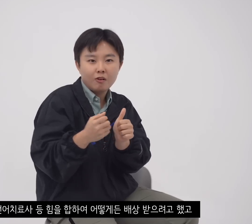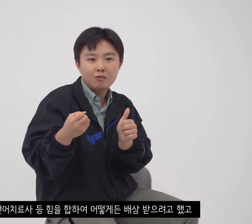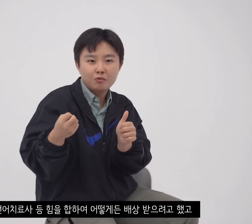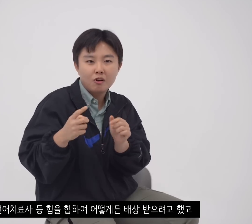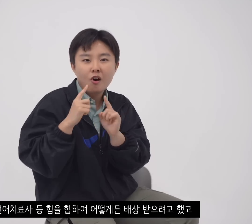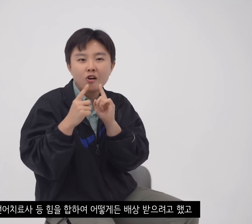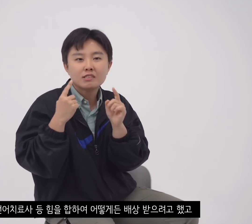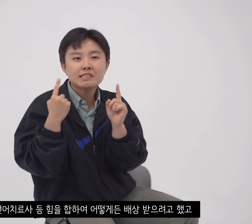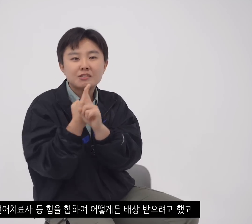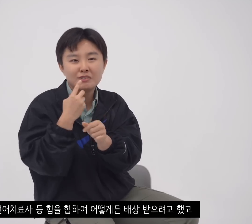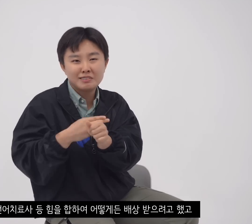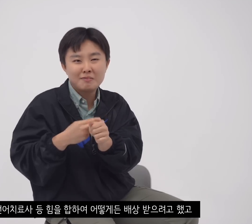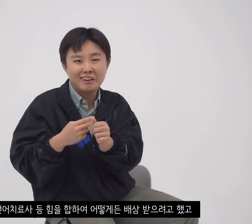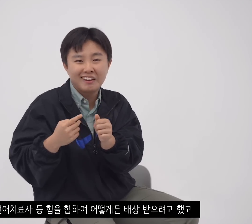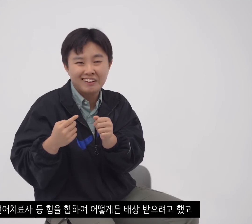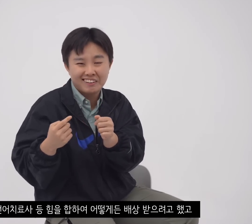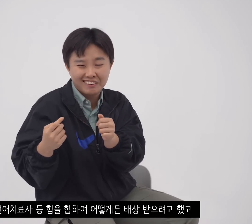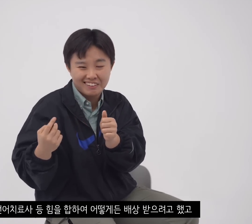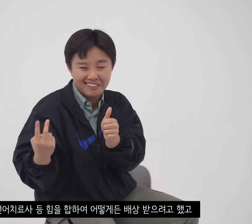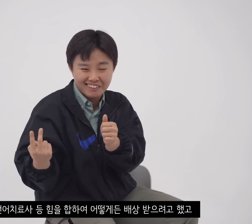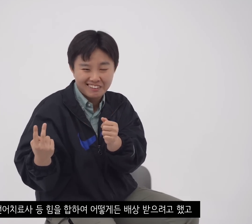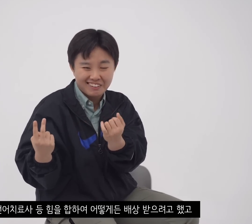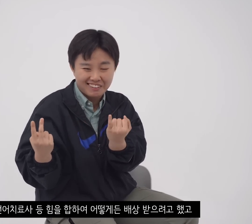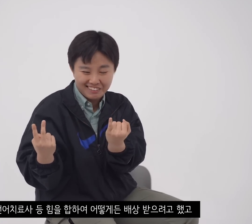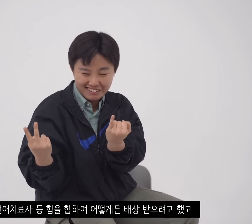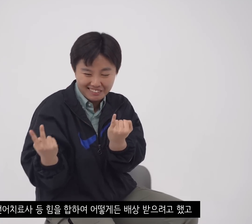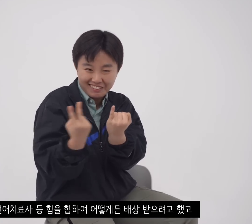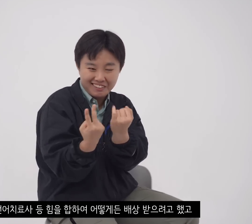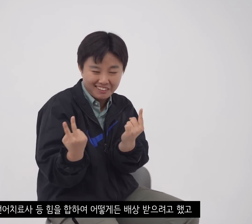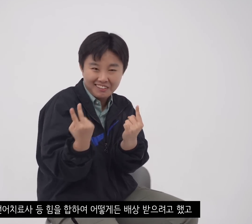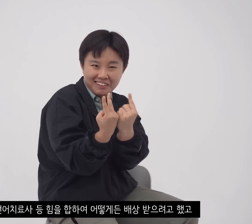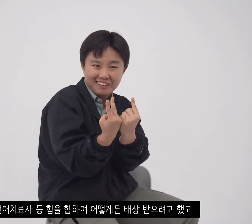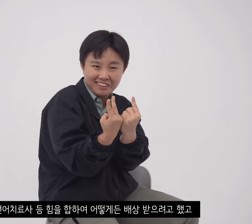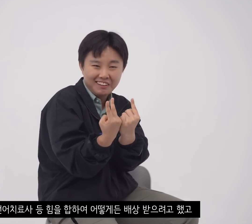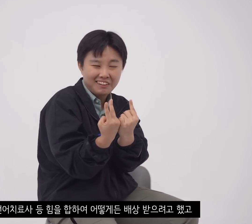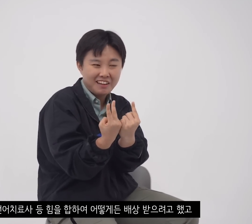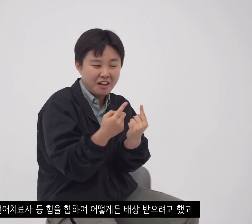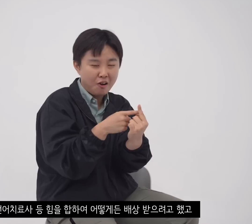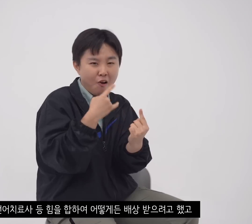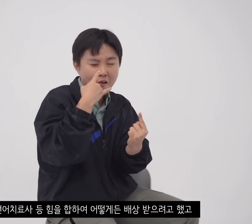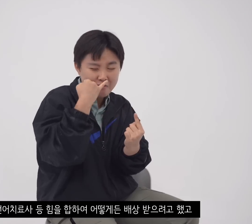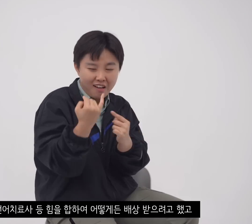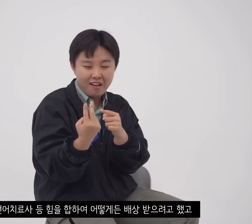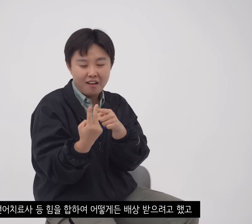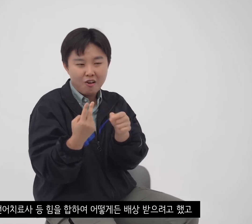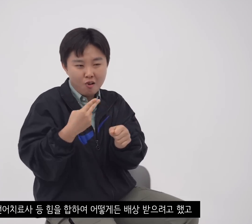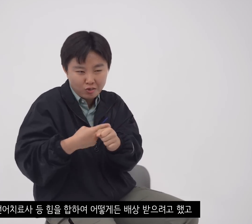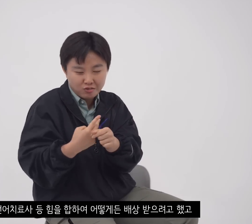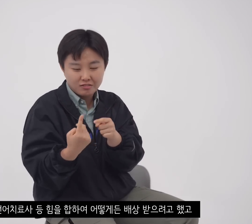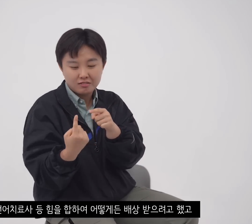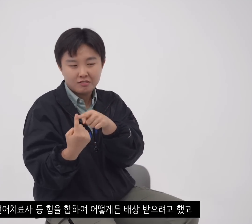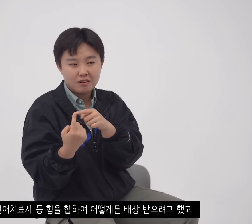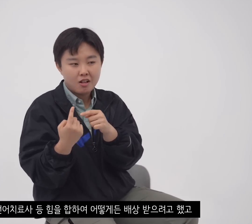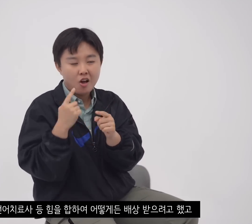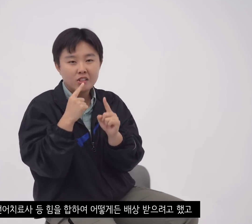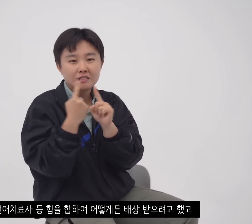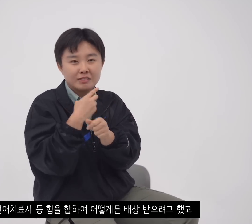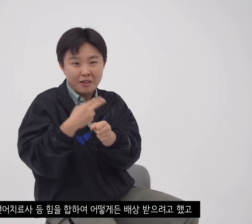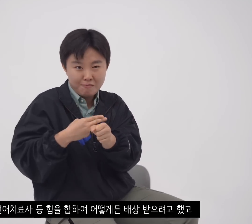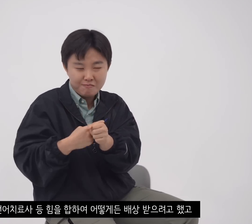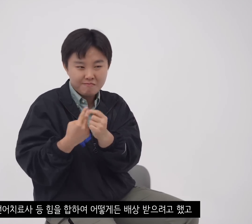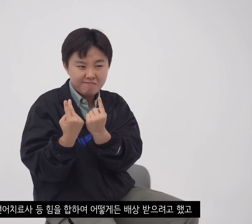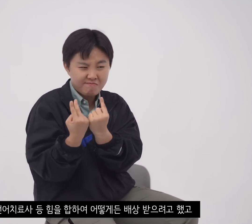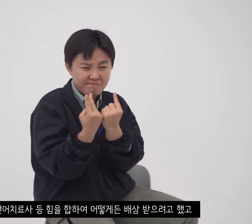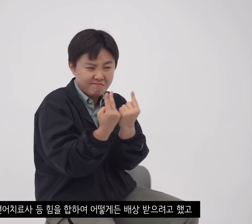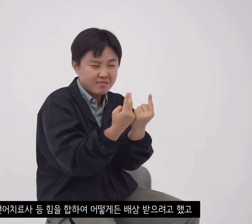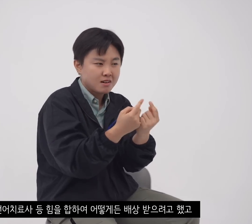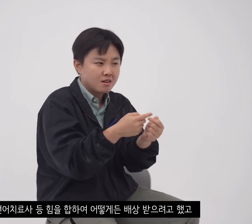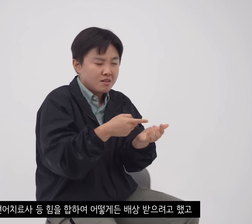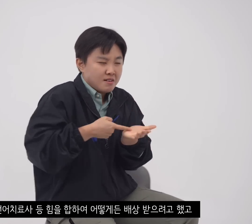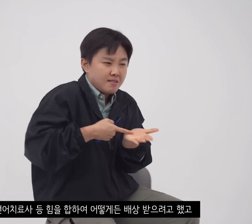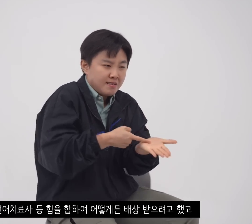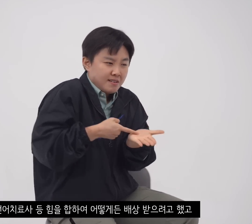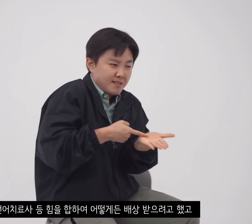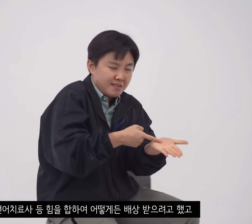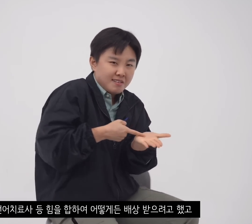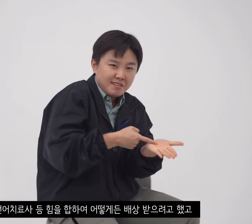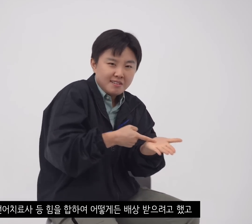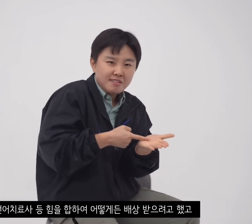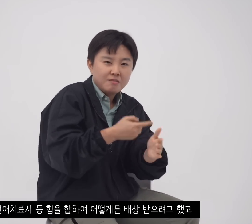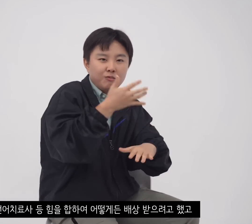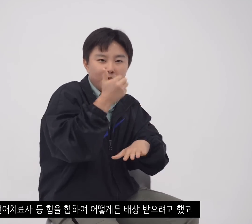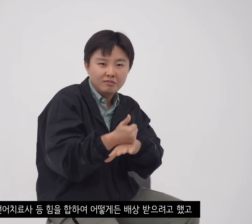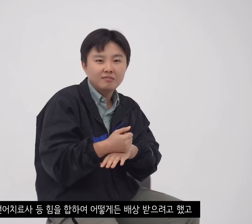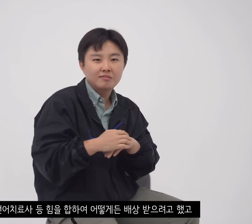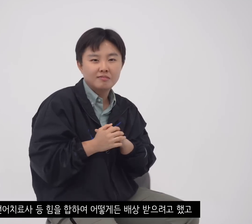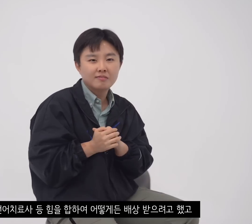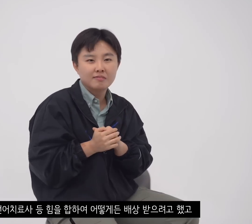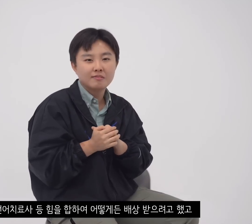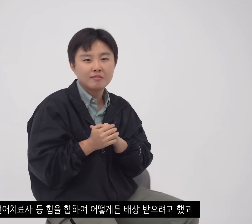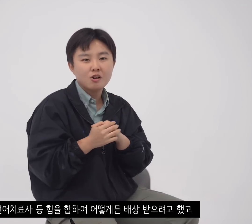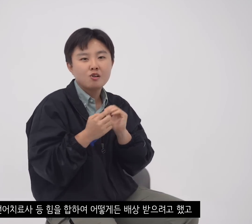a speech therapist who had connections with my mom. I tried to get compensation,